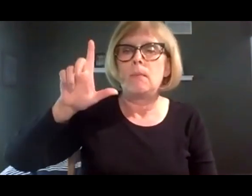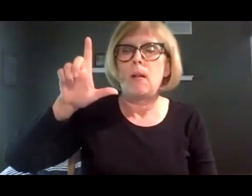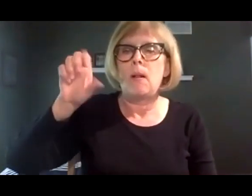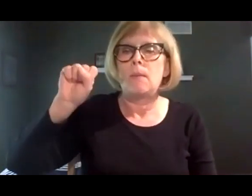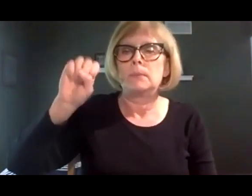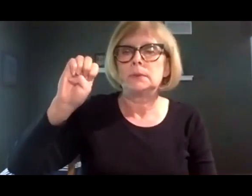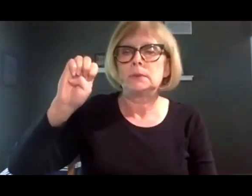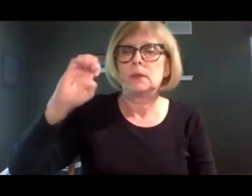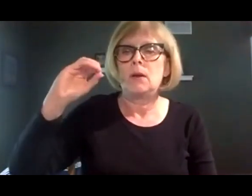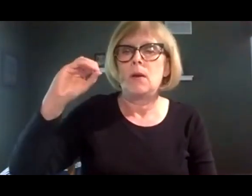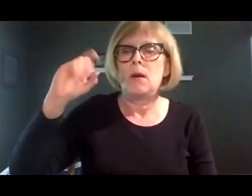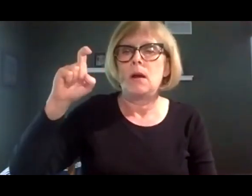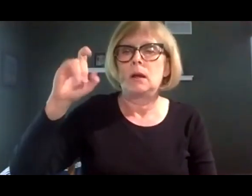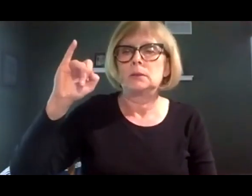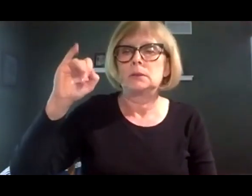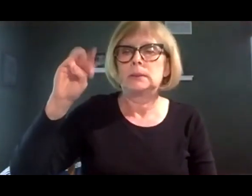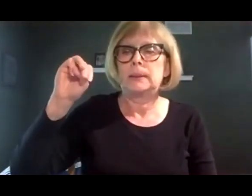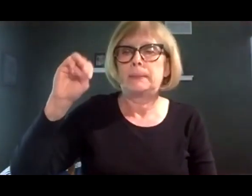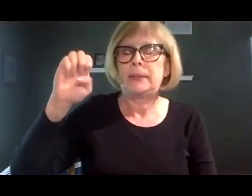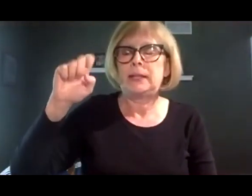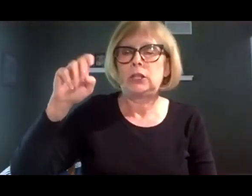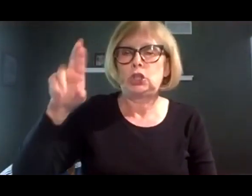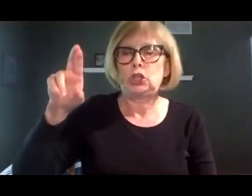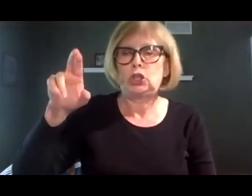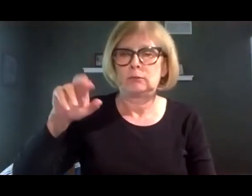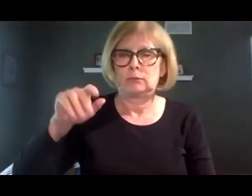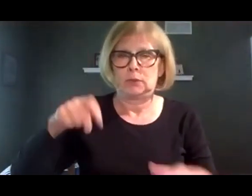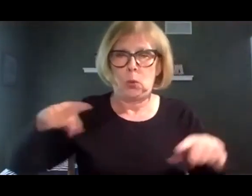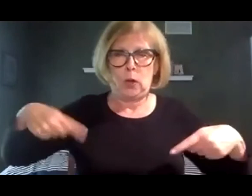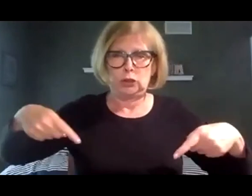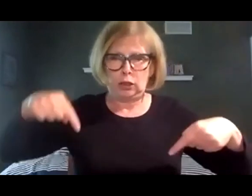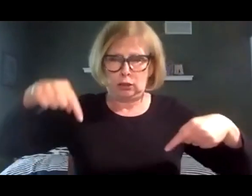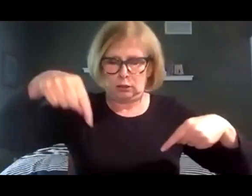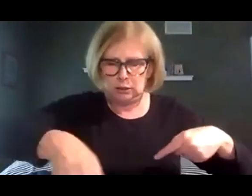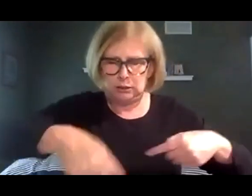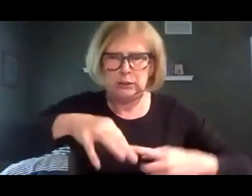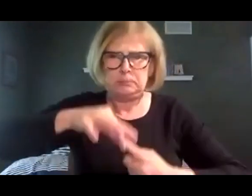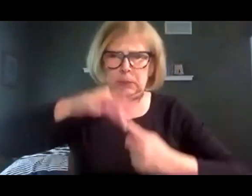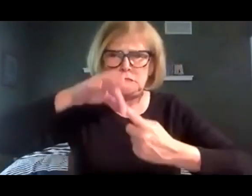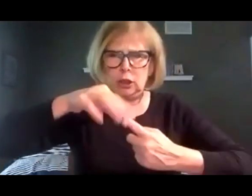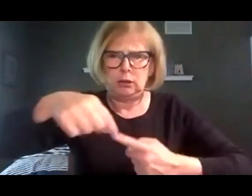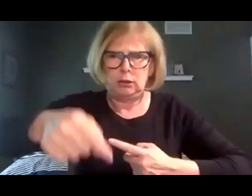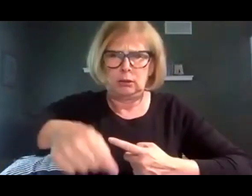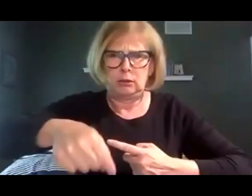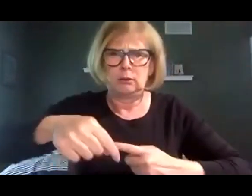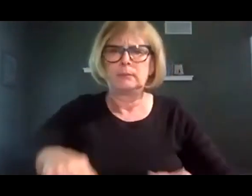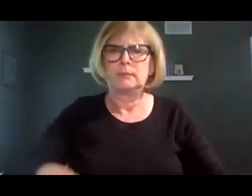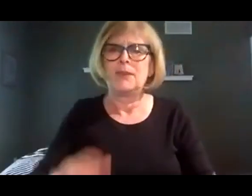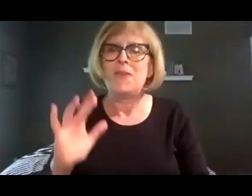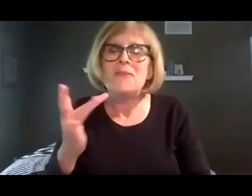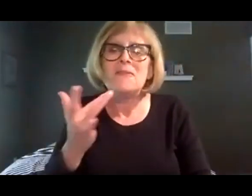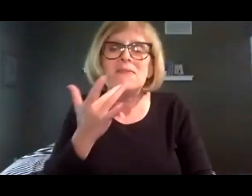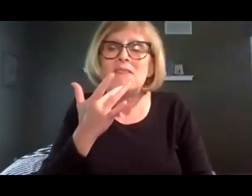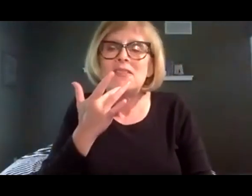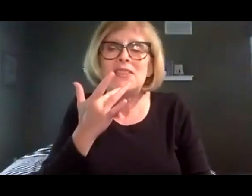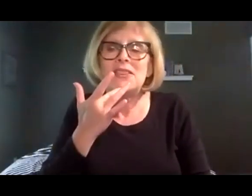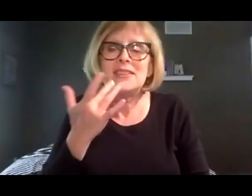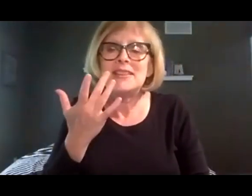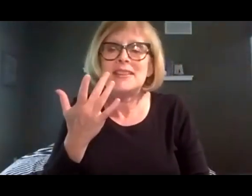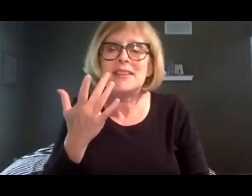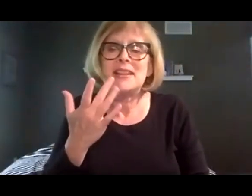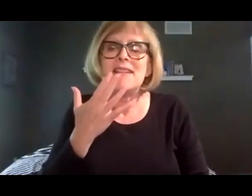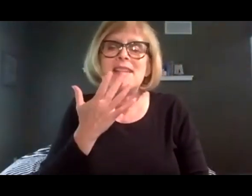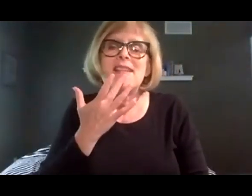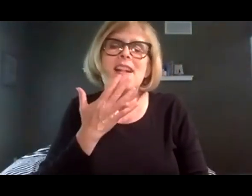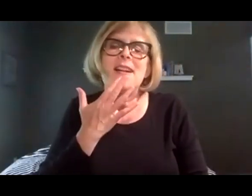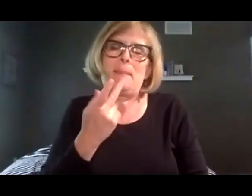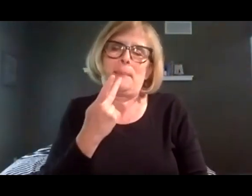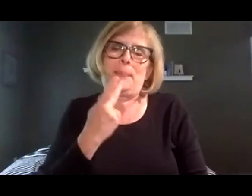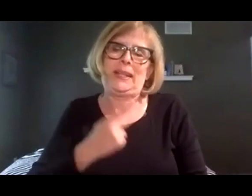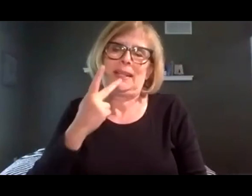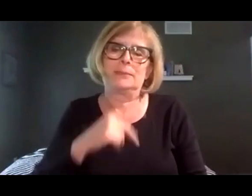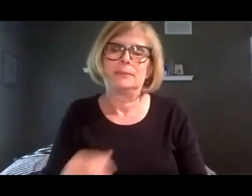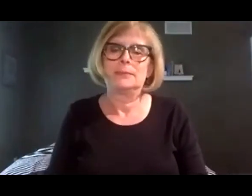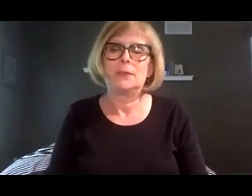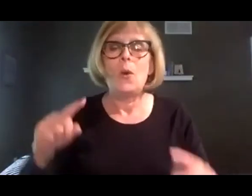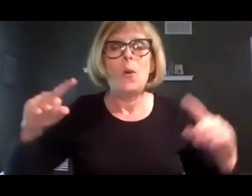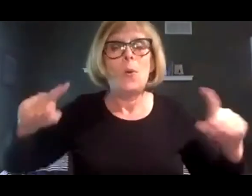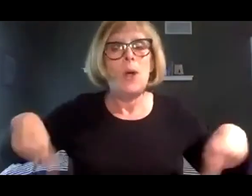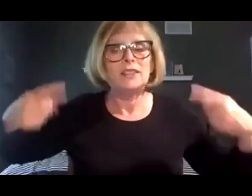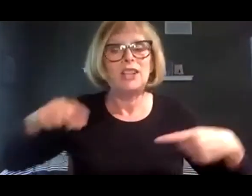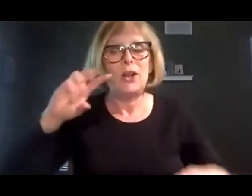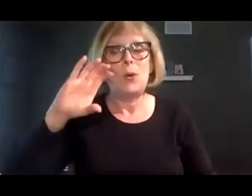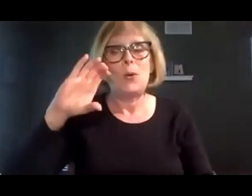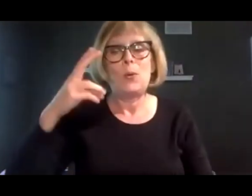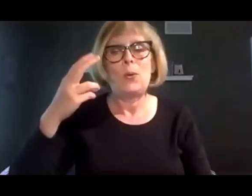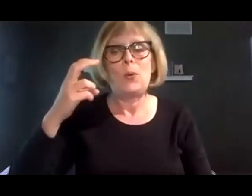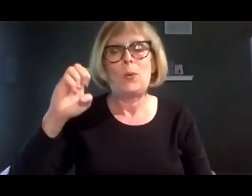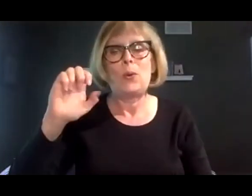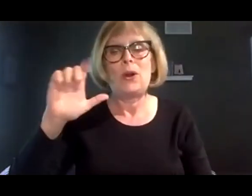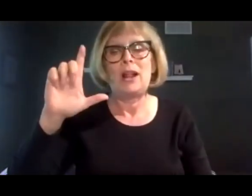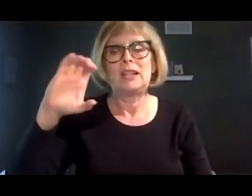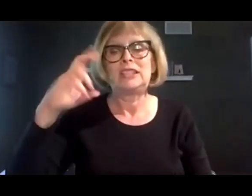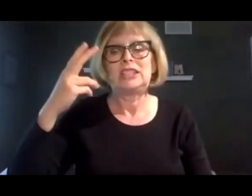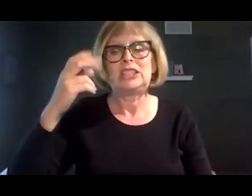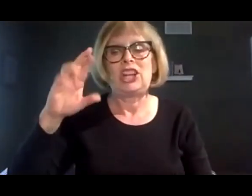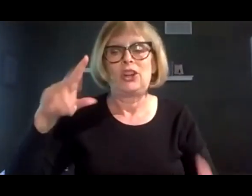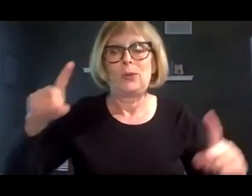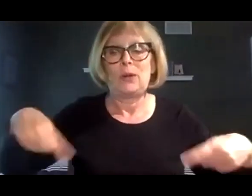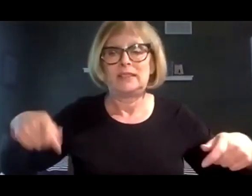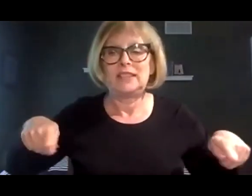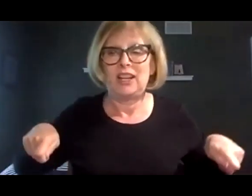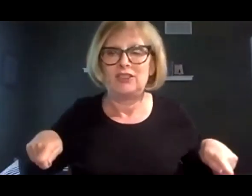Moriah has a pulse oximeter, and that measures her oxygen.